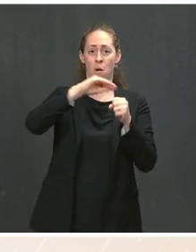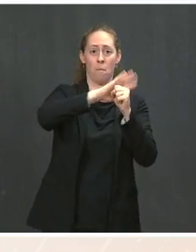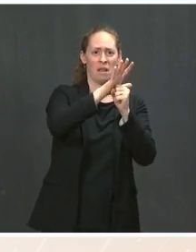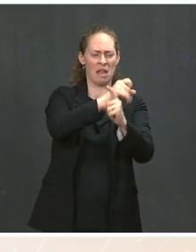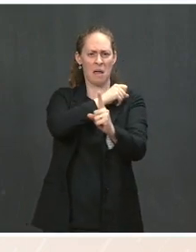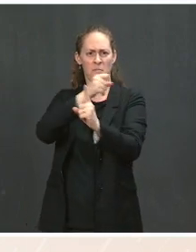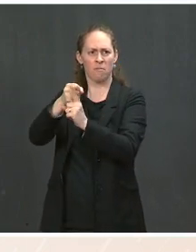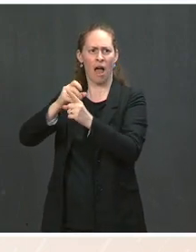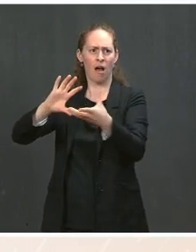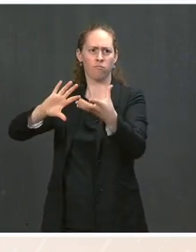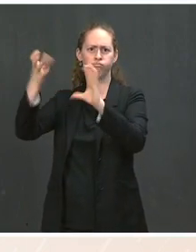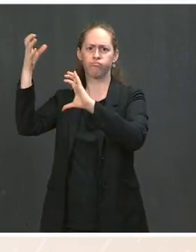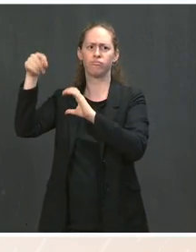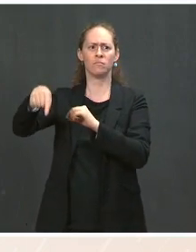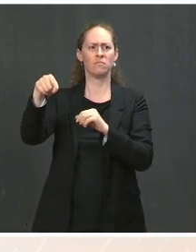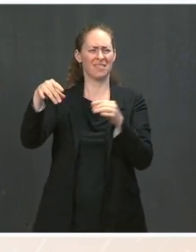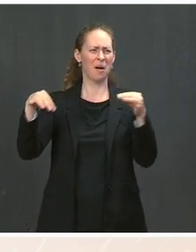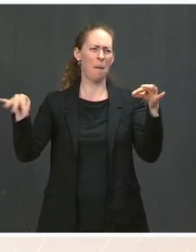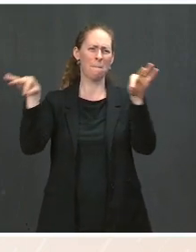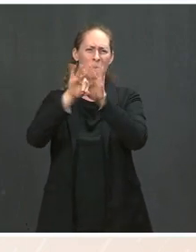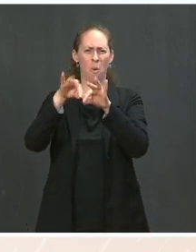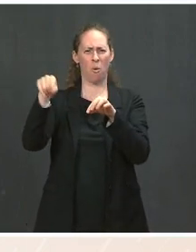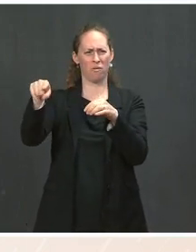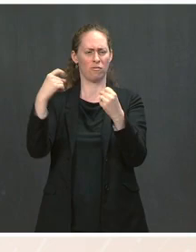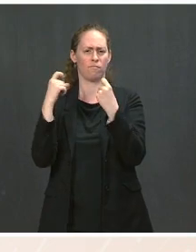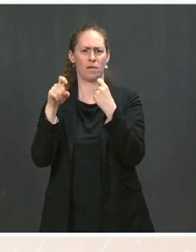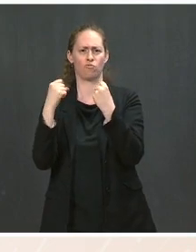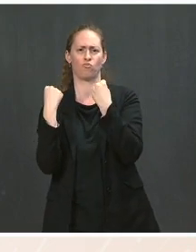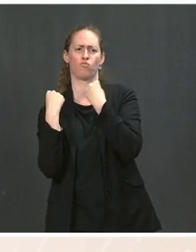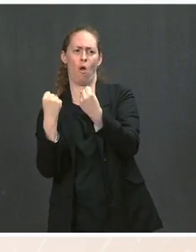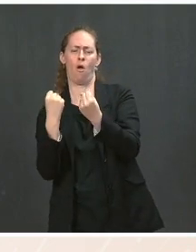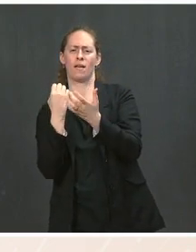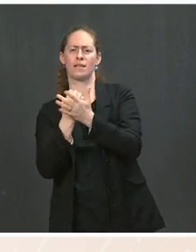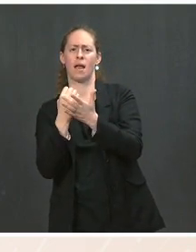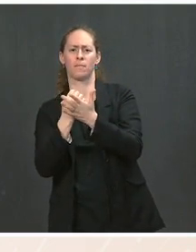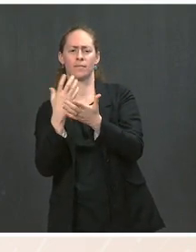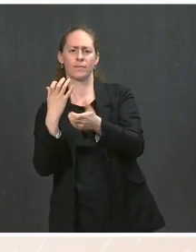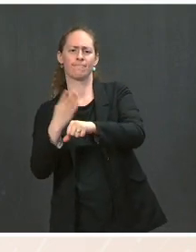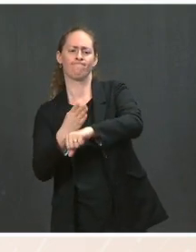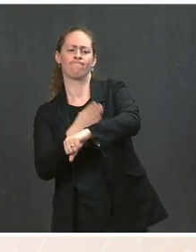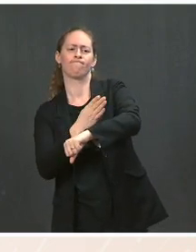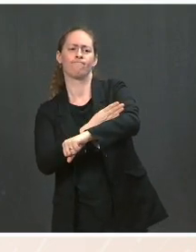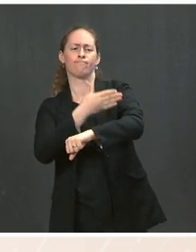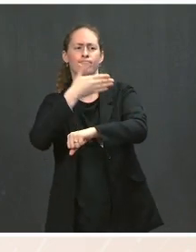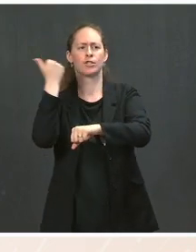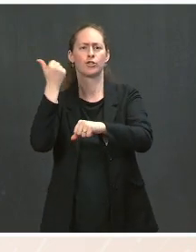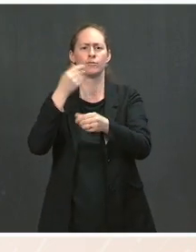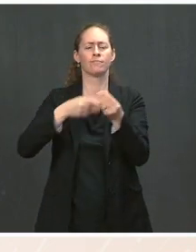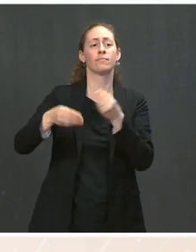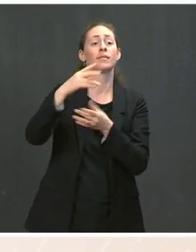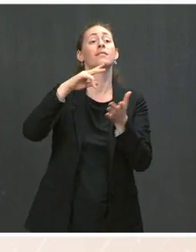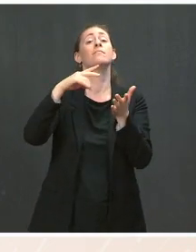for a strong economic recovery and a more equitable future. These funds will help early childhood educators